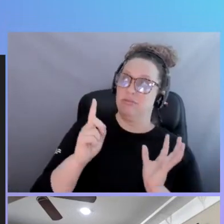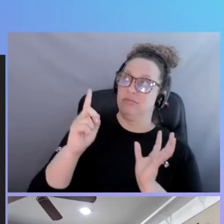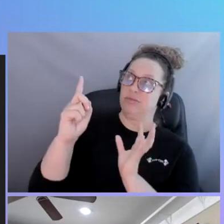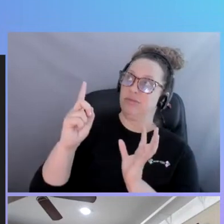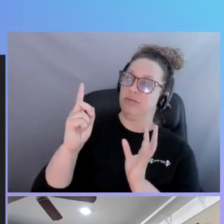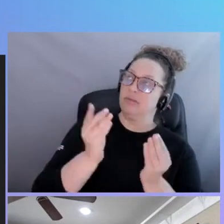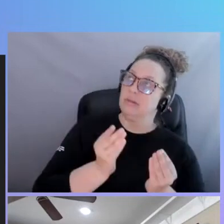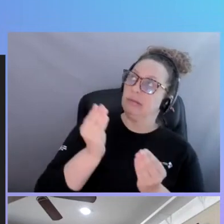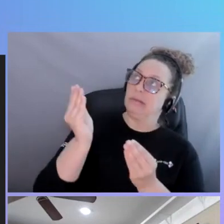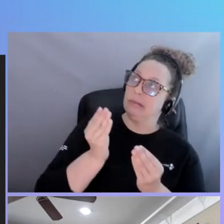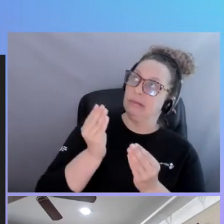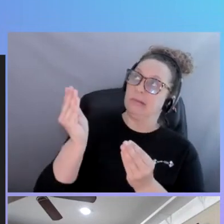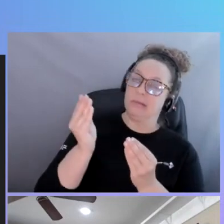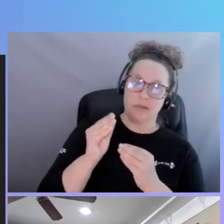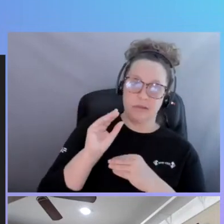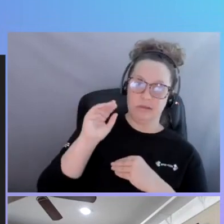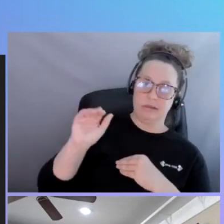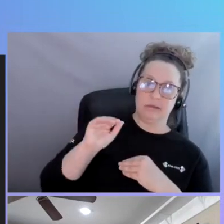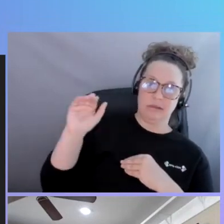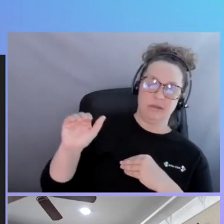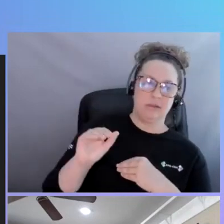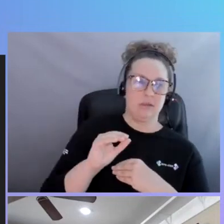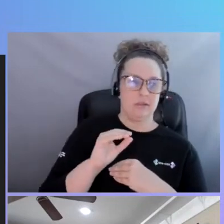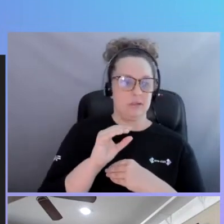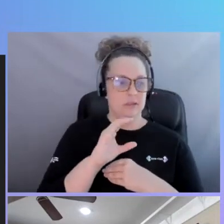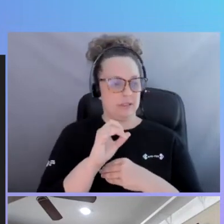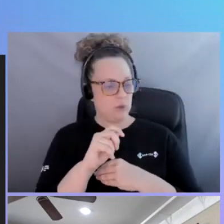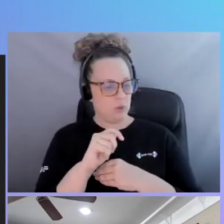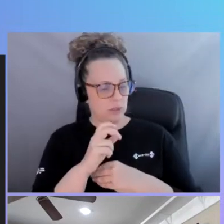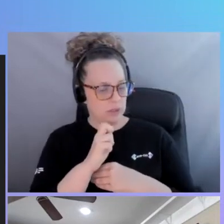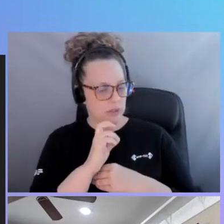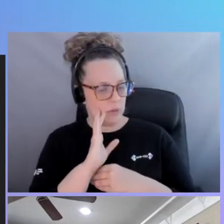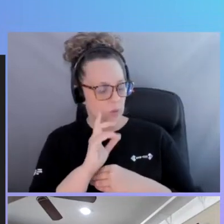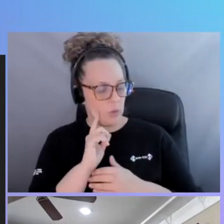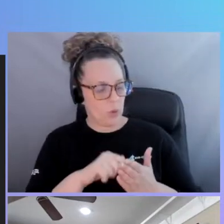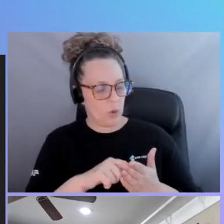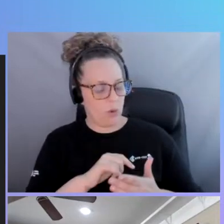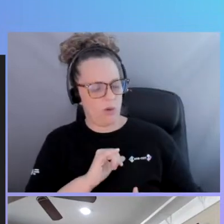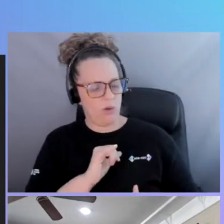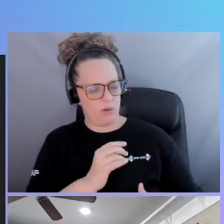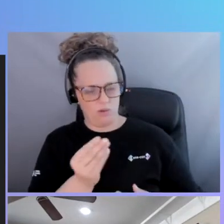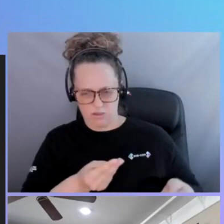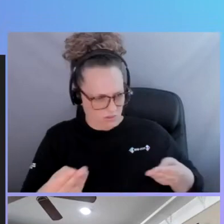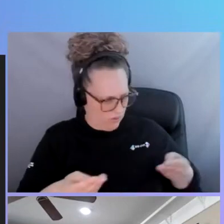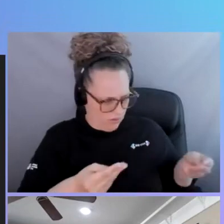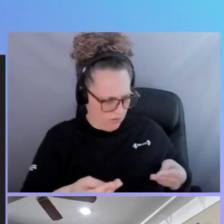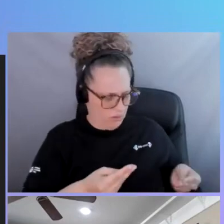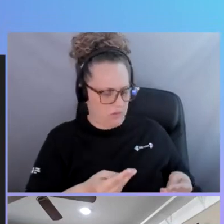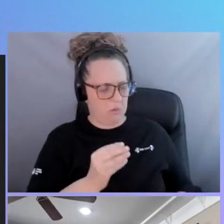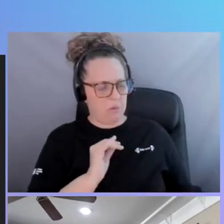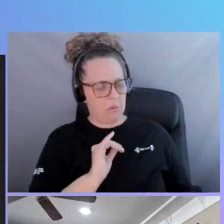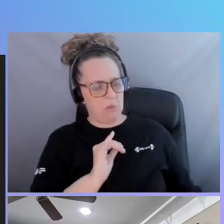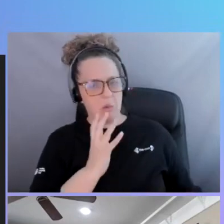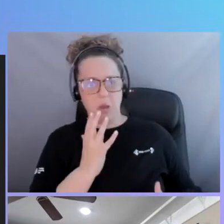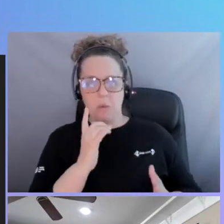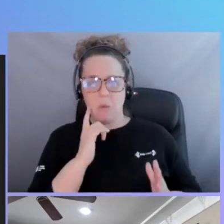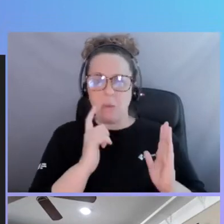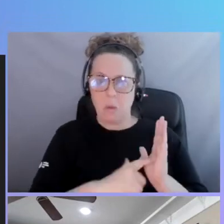will start to notice. You will get noticed. Okay they got a